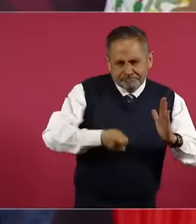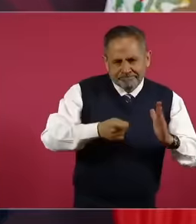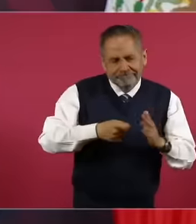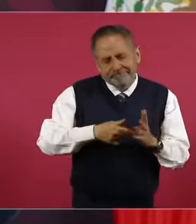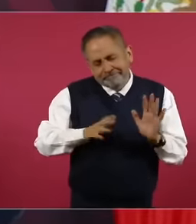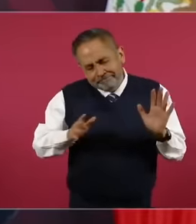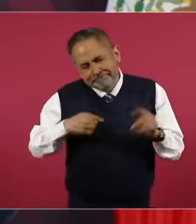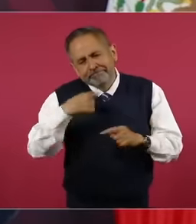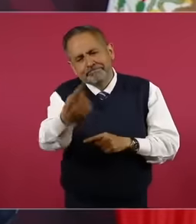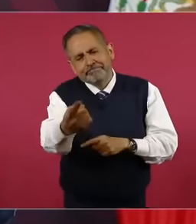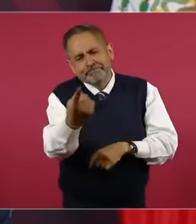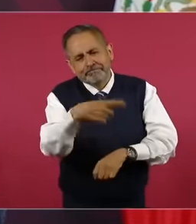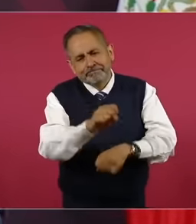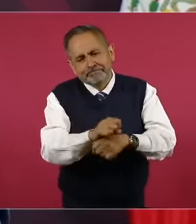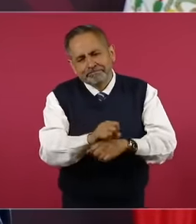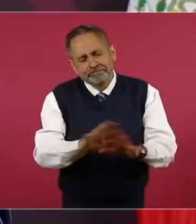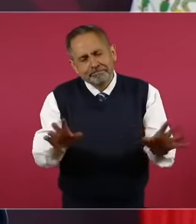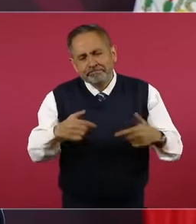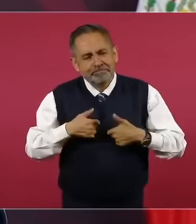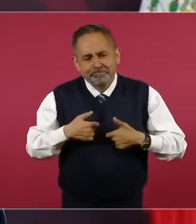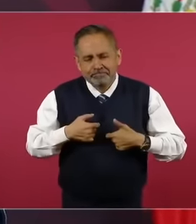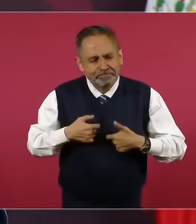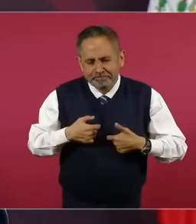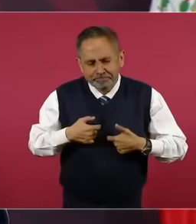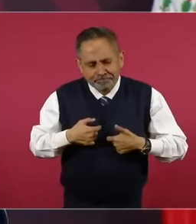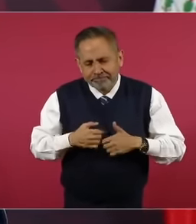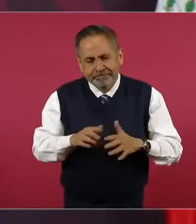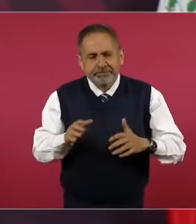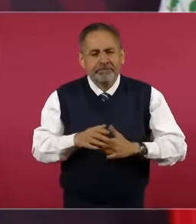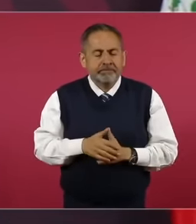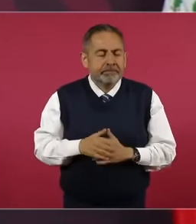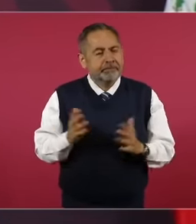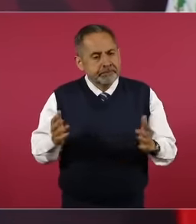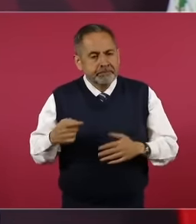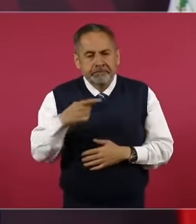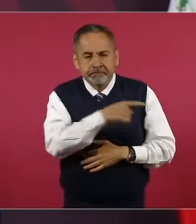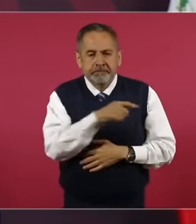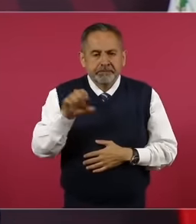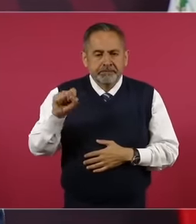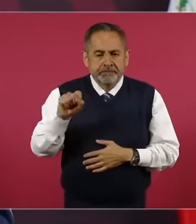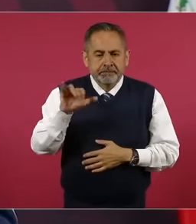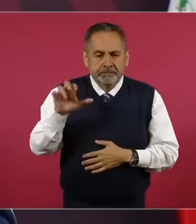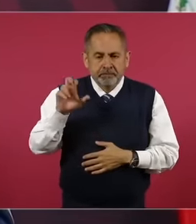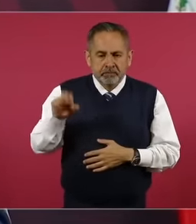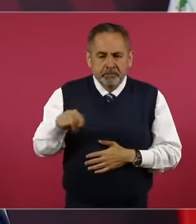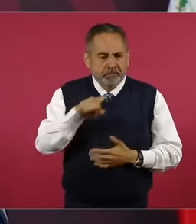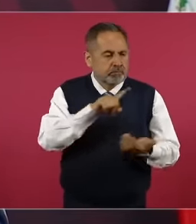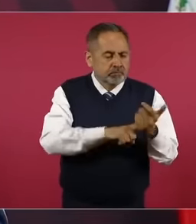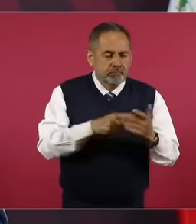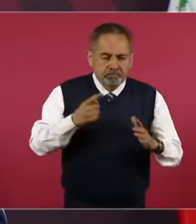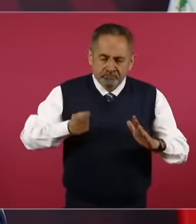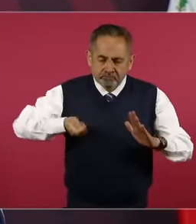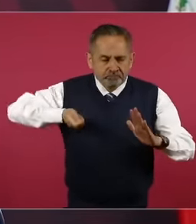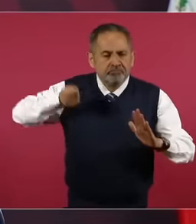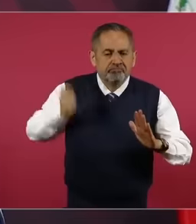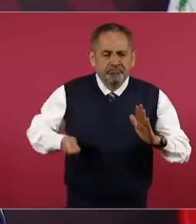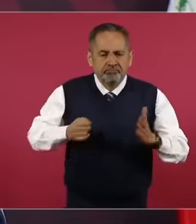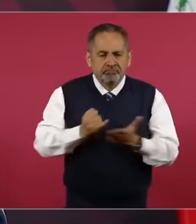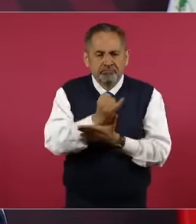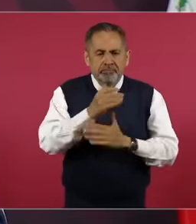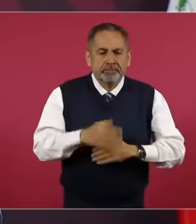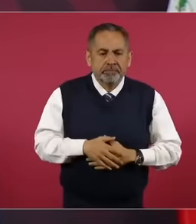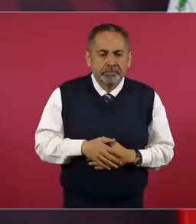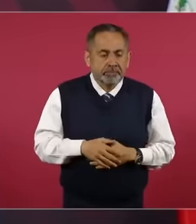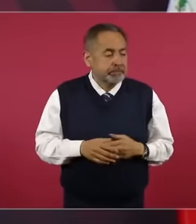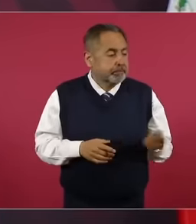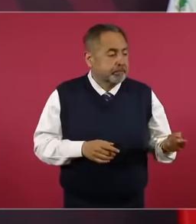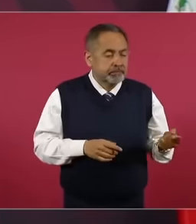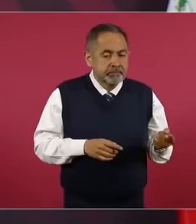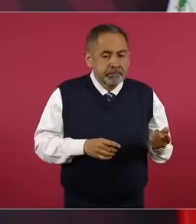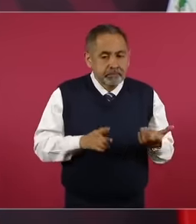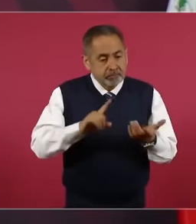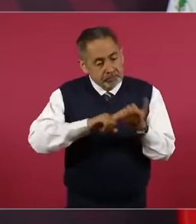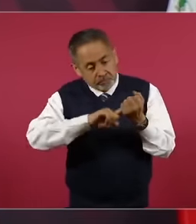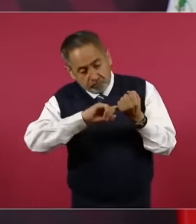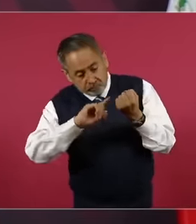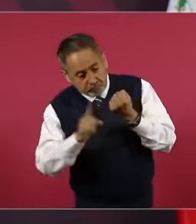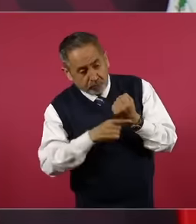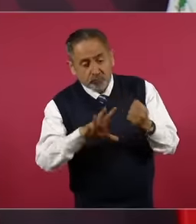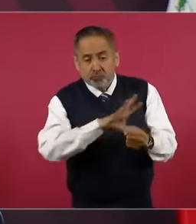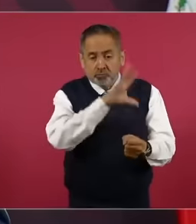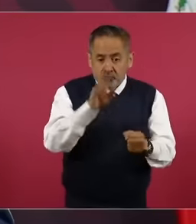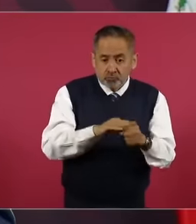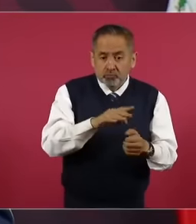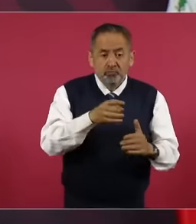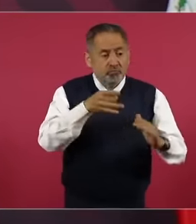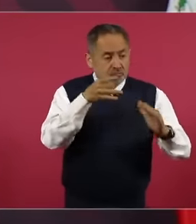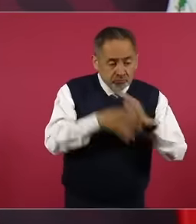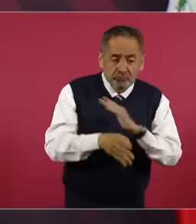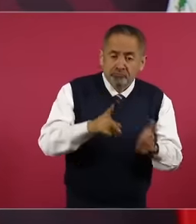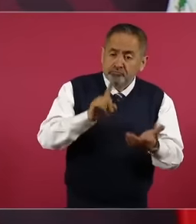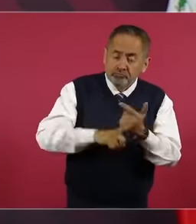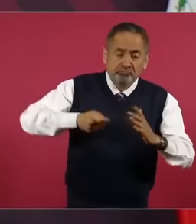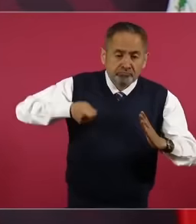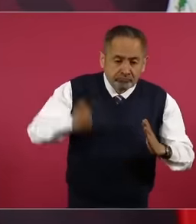the authority in this case the supreme court is going to resolve, it cannot resolve in substance because of eh It has already